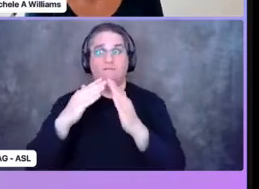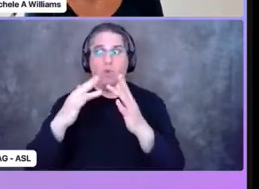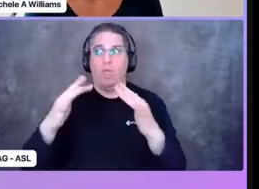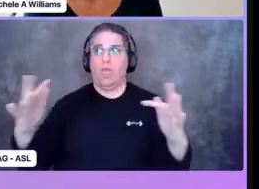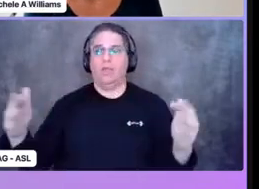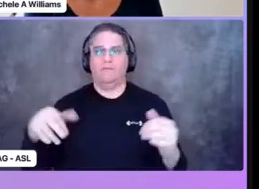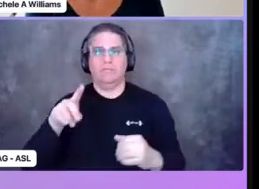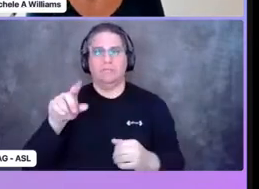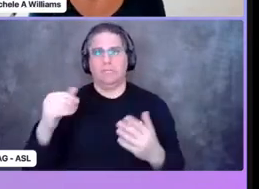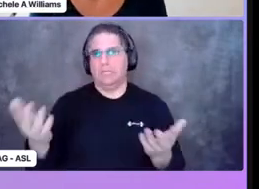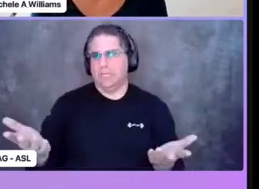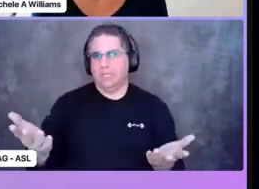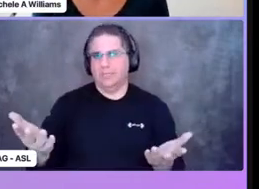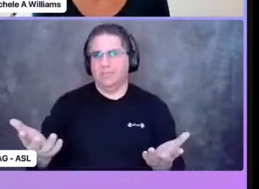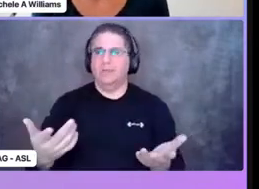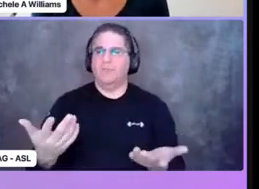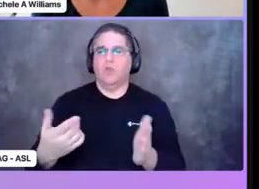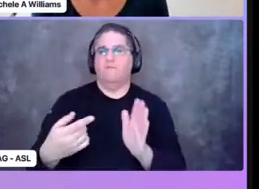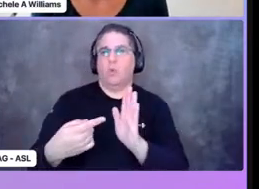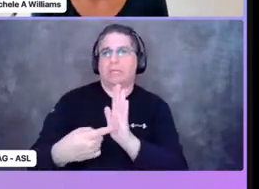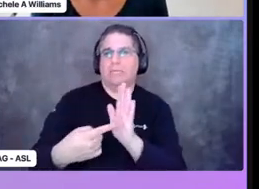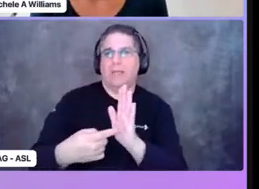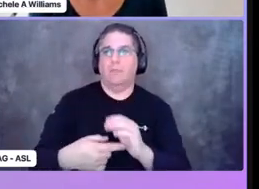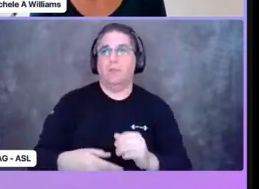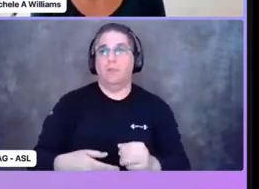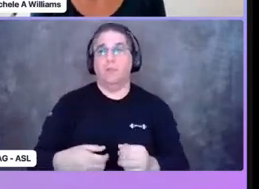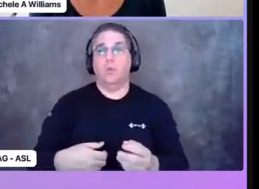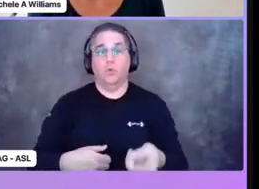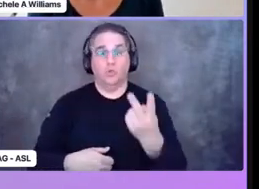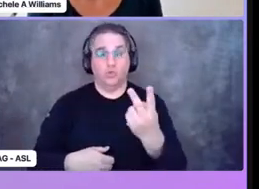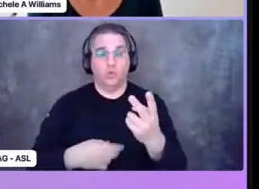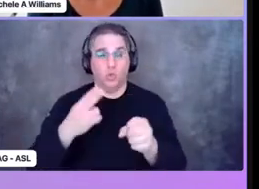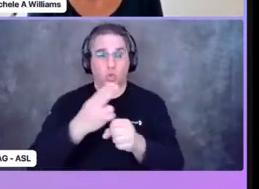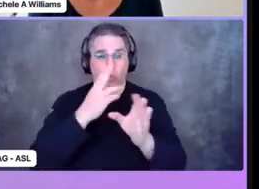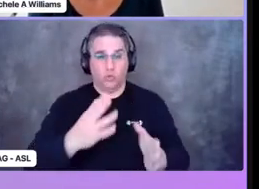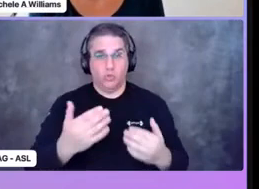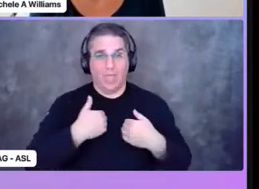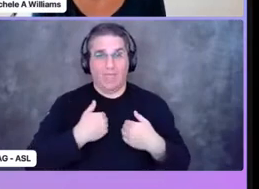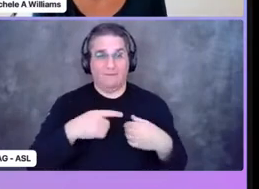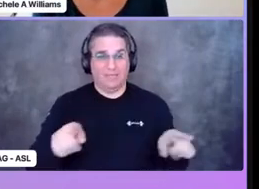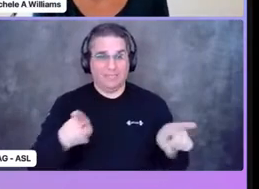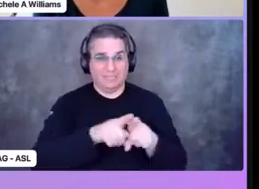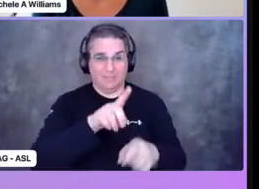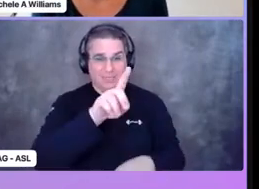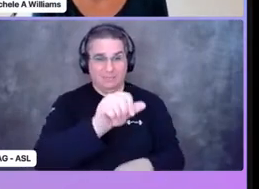suggest we approach disability representation, given the variety of disabilities. For